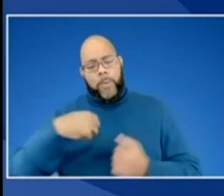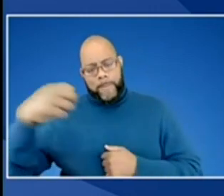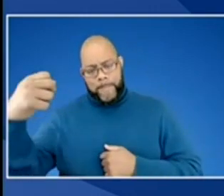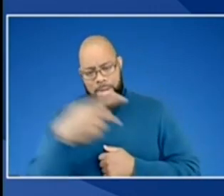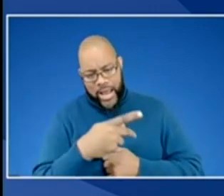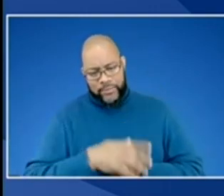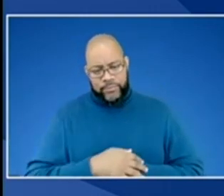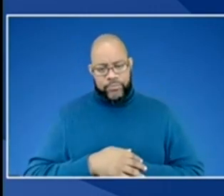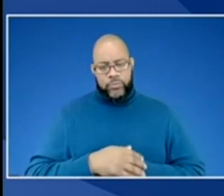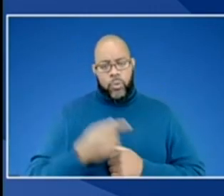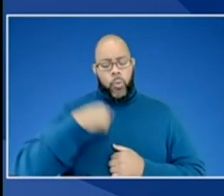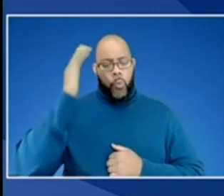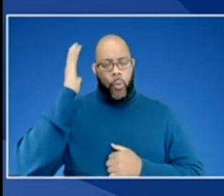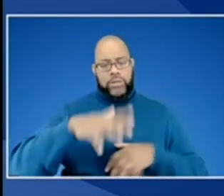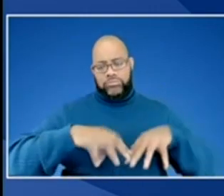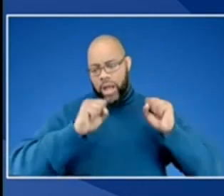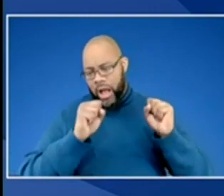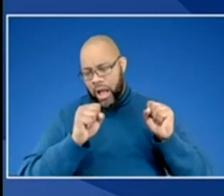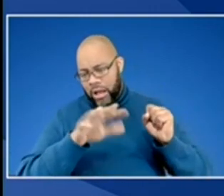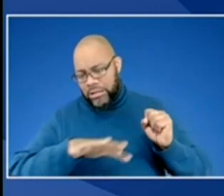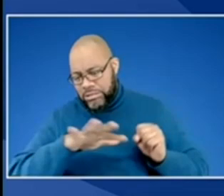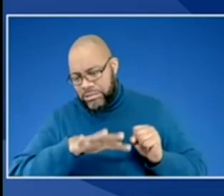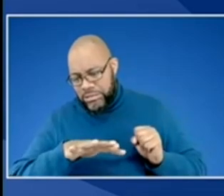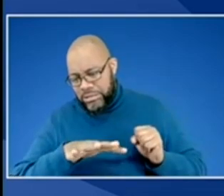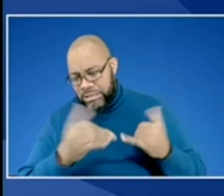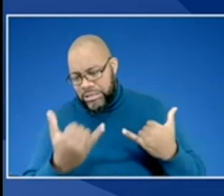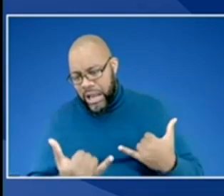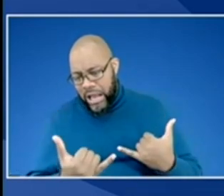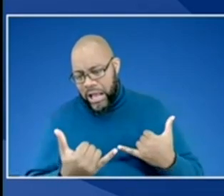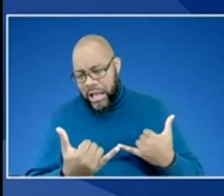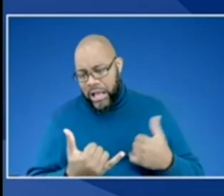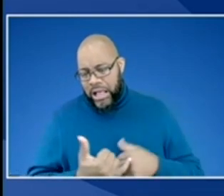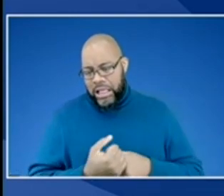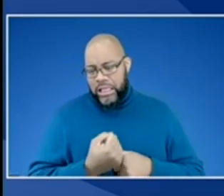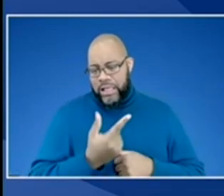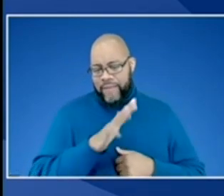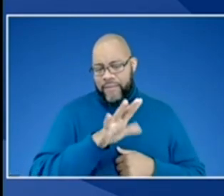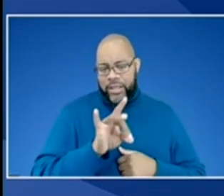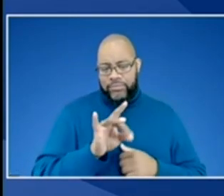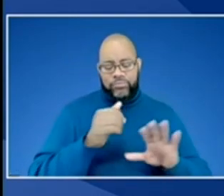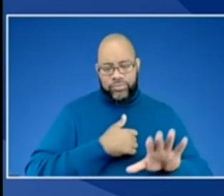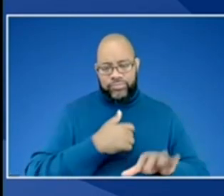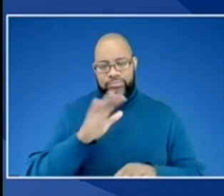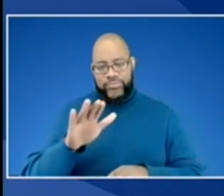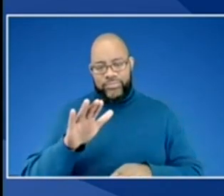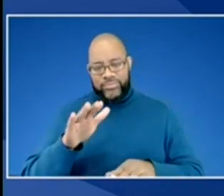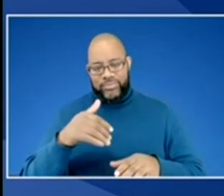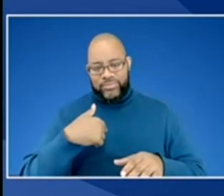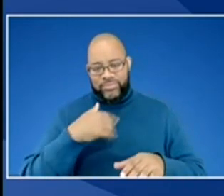We're going to take- it's 11:58, I'm in the mountain time.